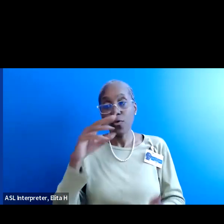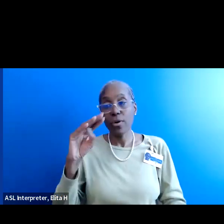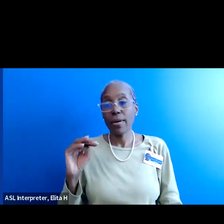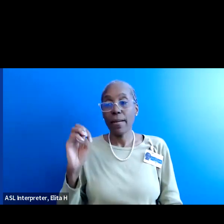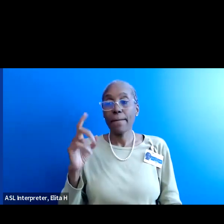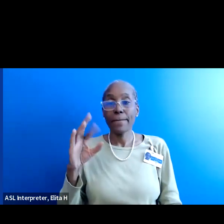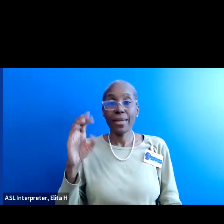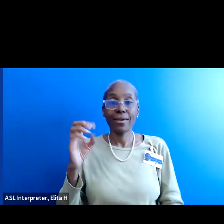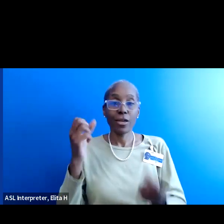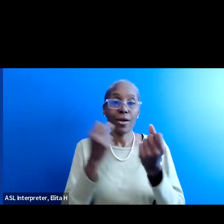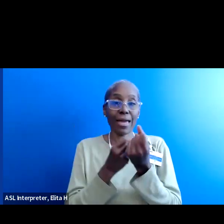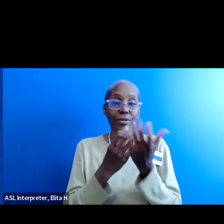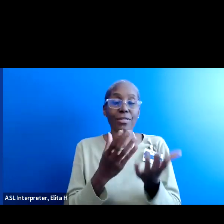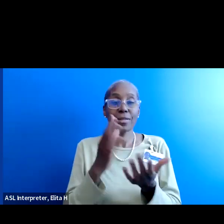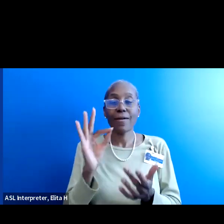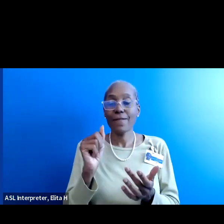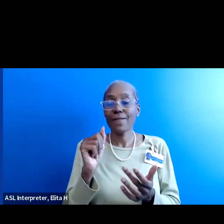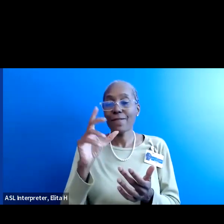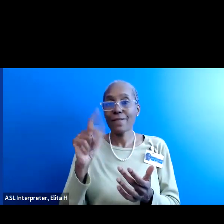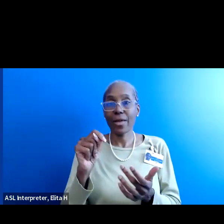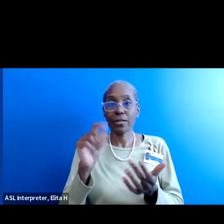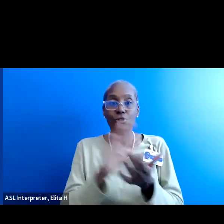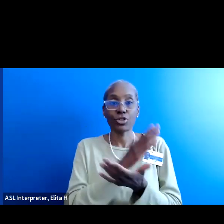a couple fact sheets they published. You are correct.